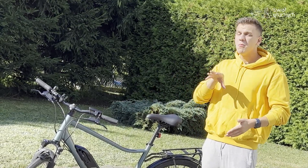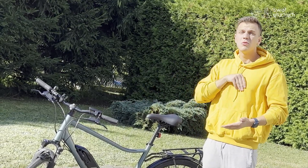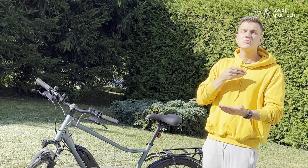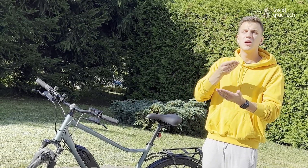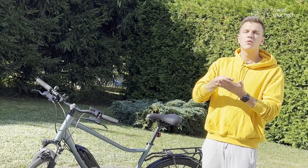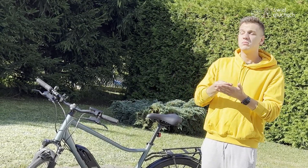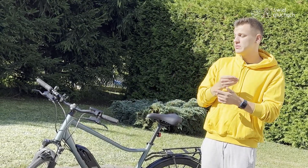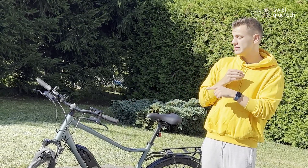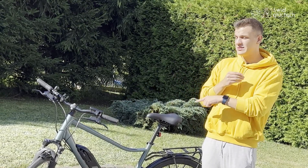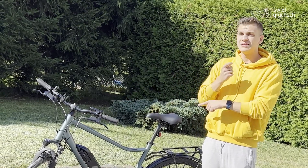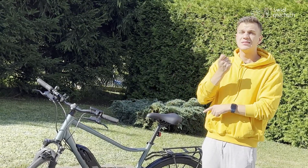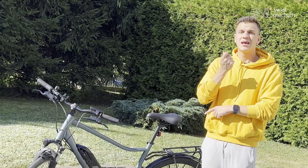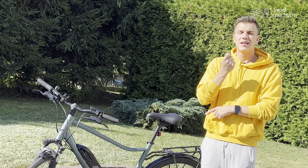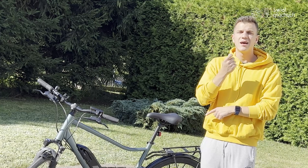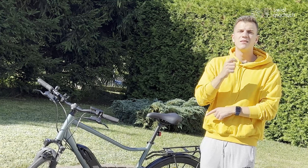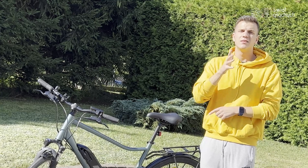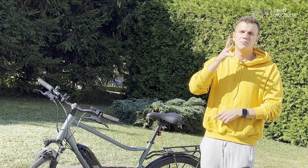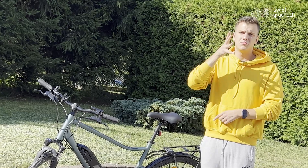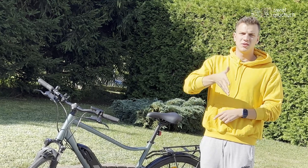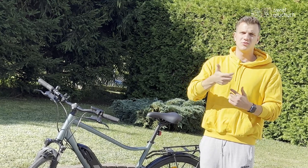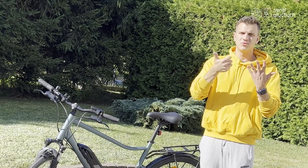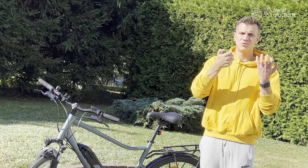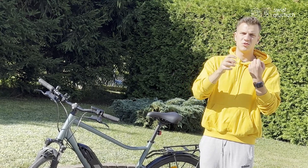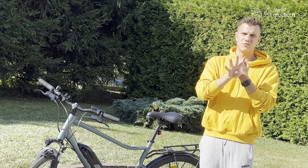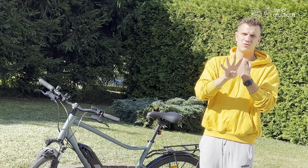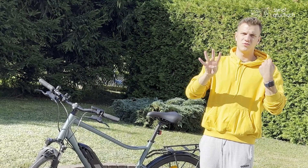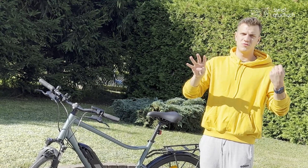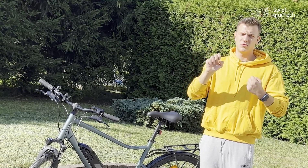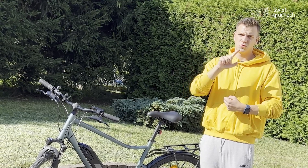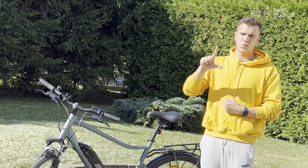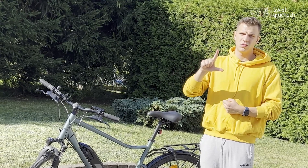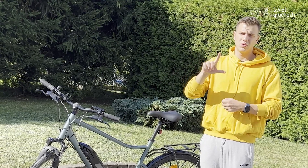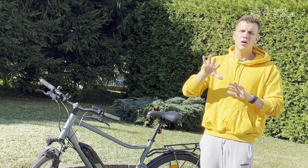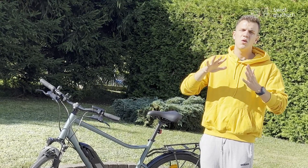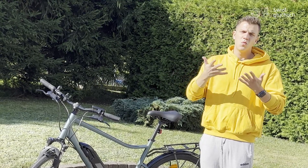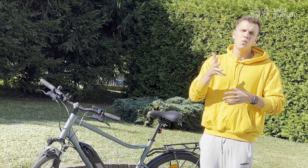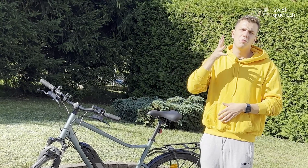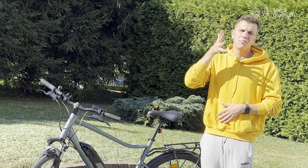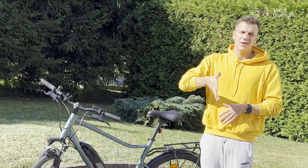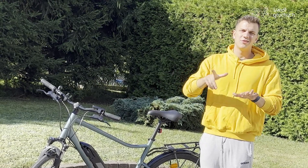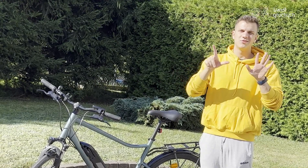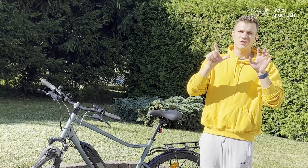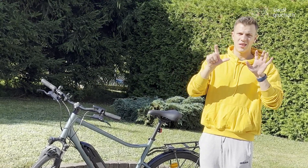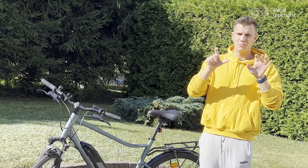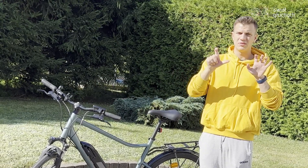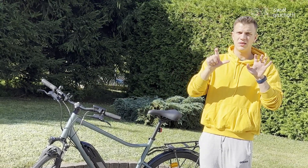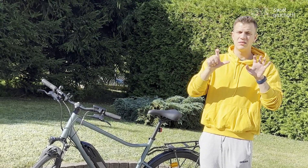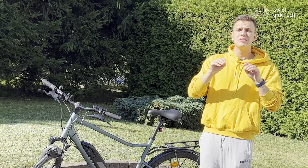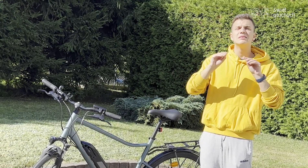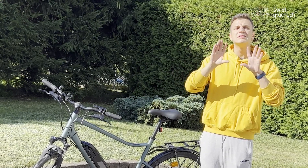The price starts at 5699 zloty, which means the cost is 5700 zloty,